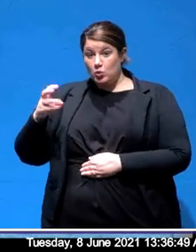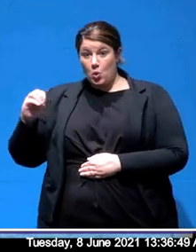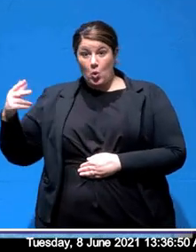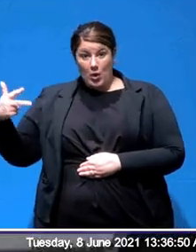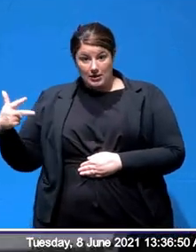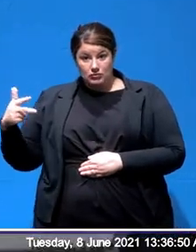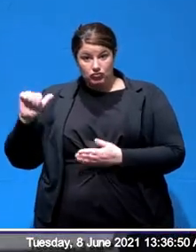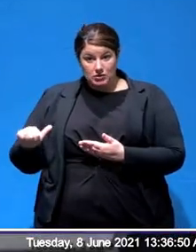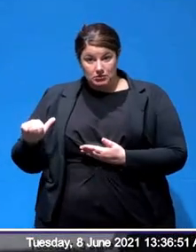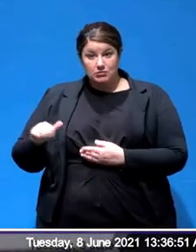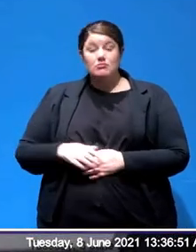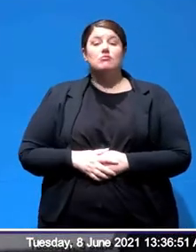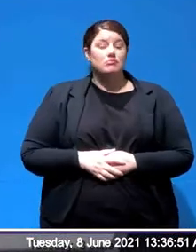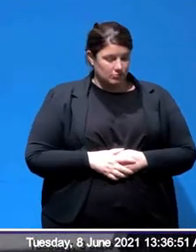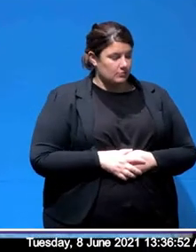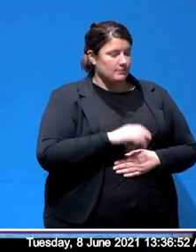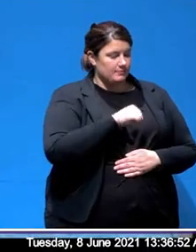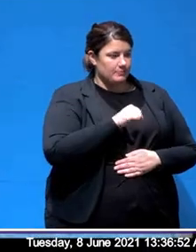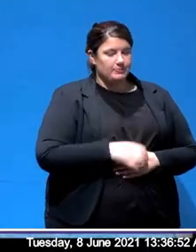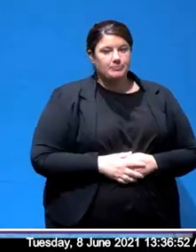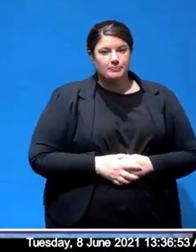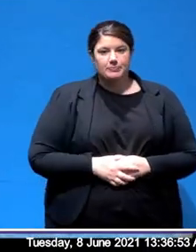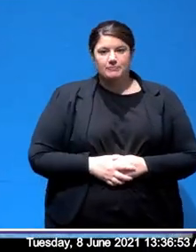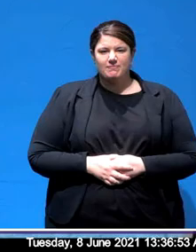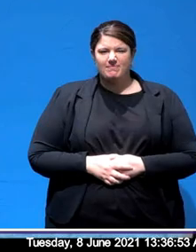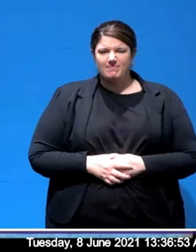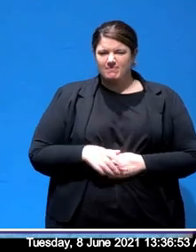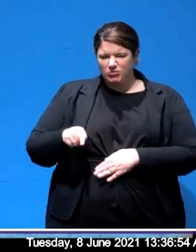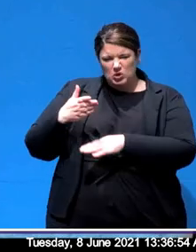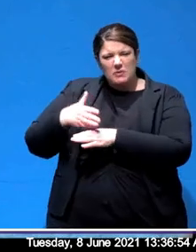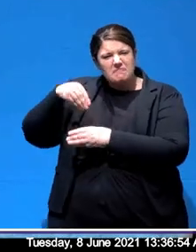That's correct. What did that role involve?